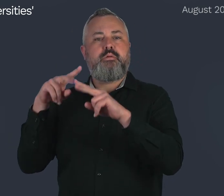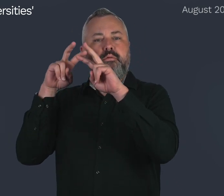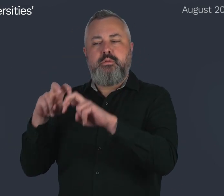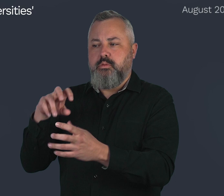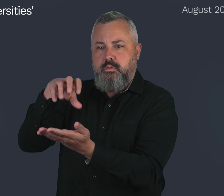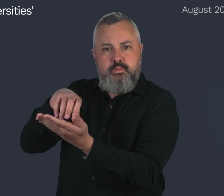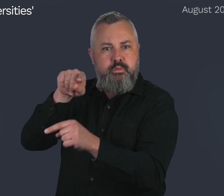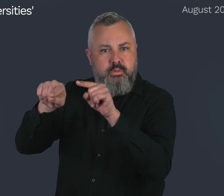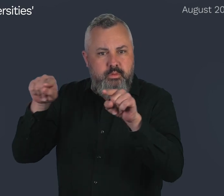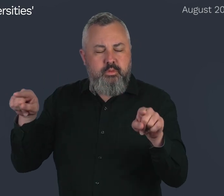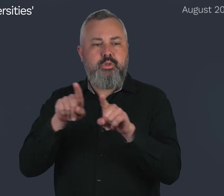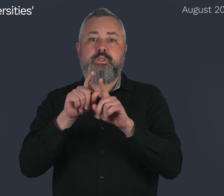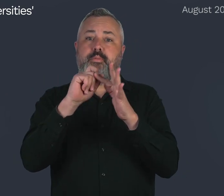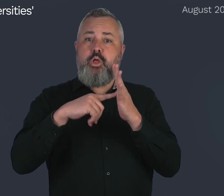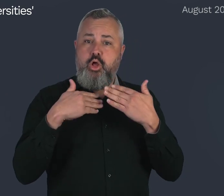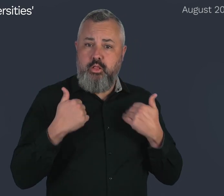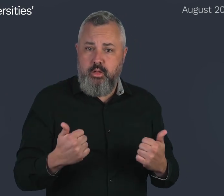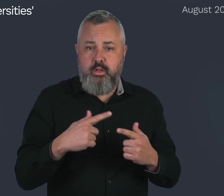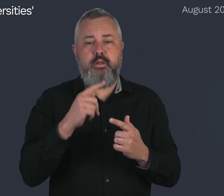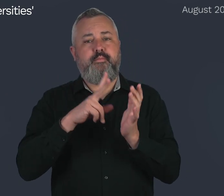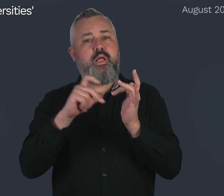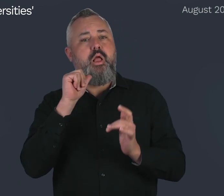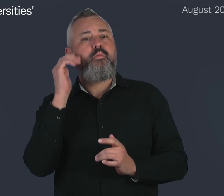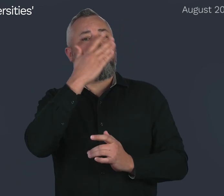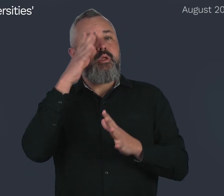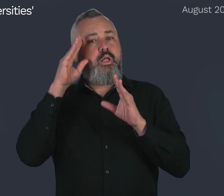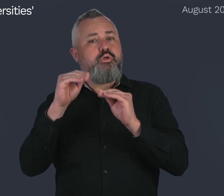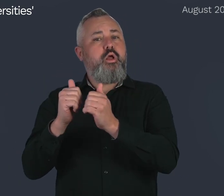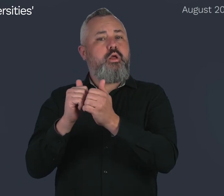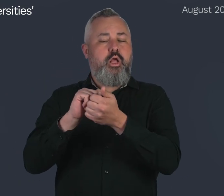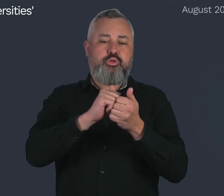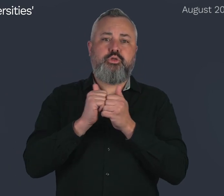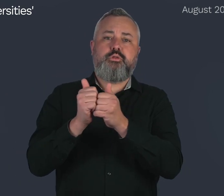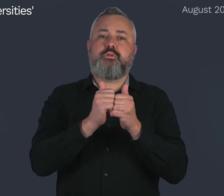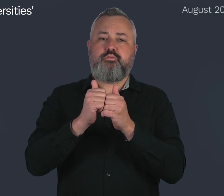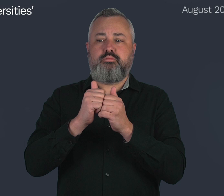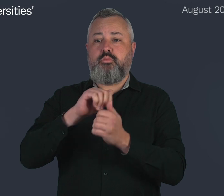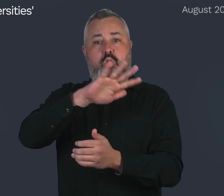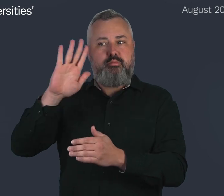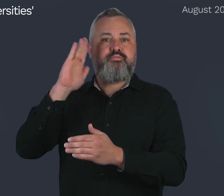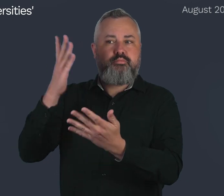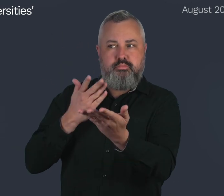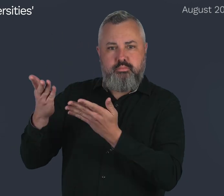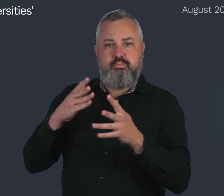and research institutes as well as the Department of Health and the Victorian Aboriginal Education Association.